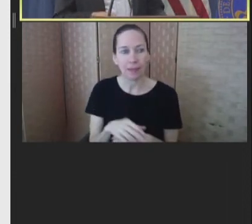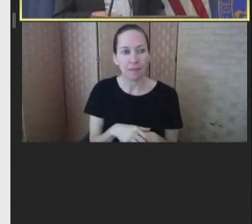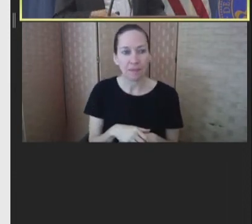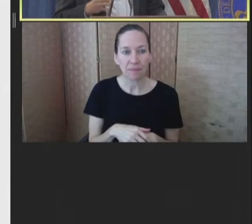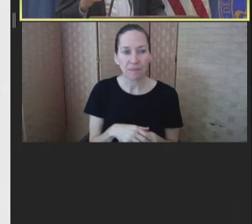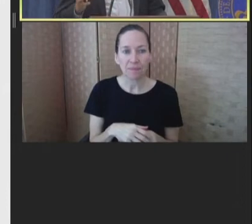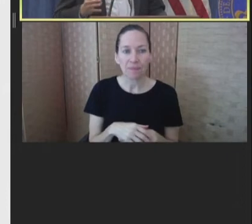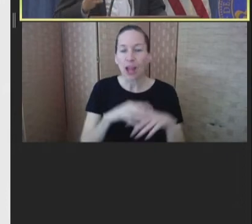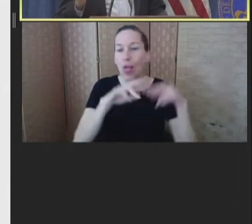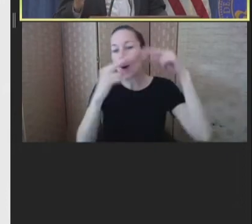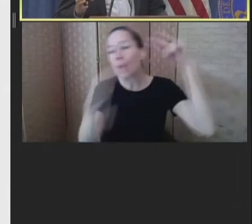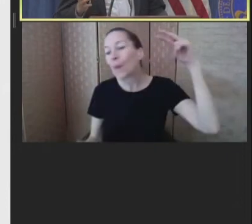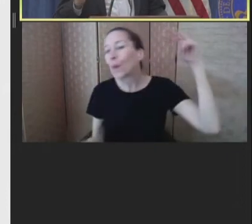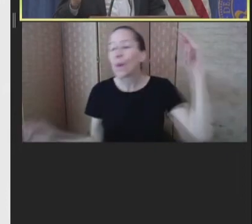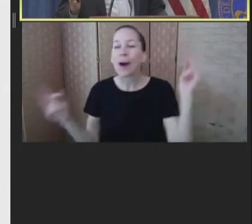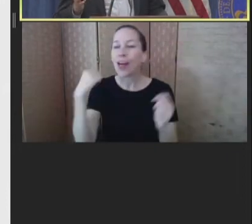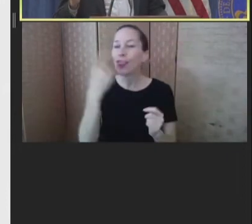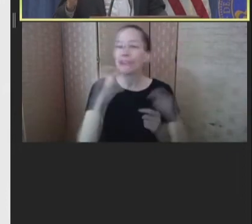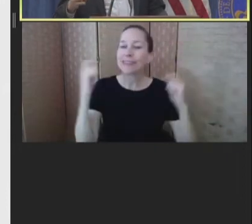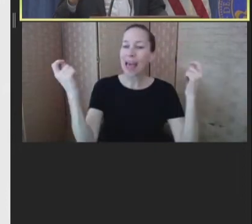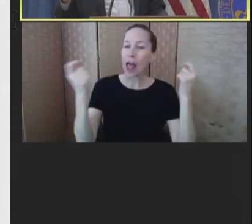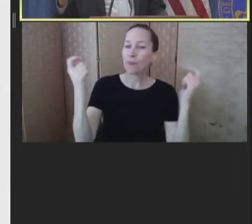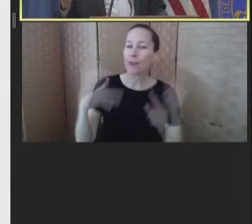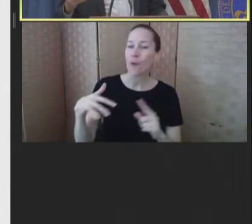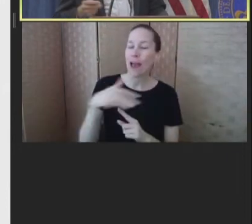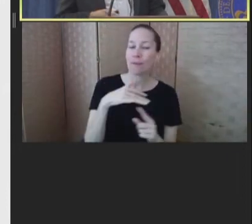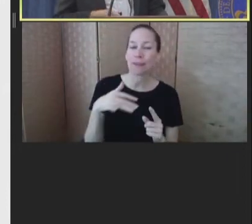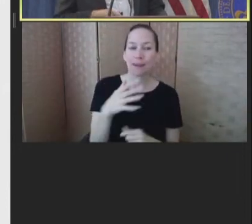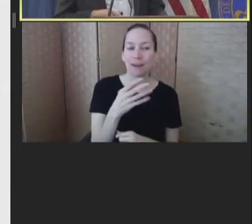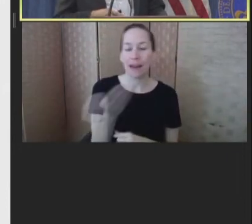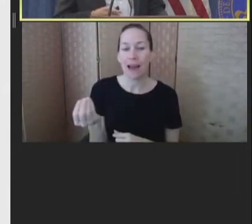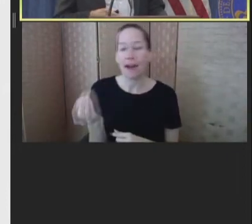And then some of the messaging that was derived from what the -- what the CRT in that community